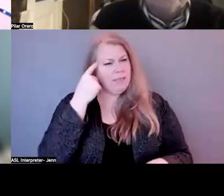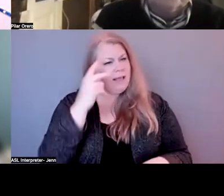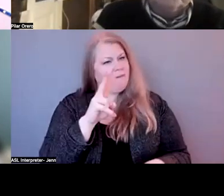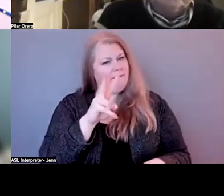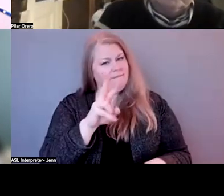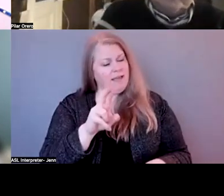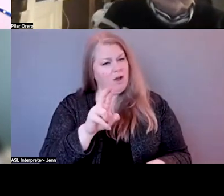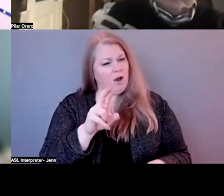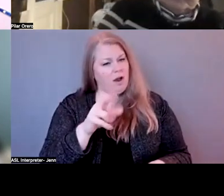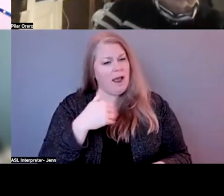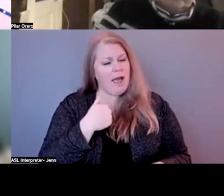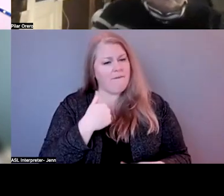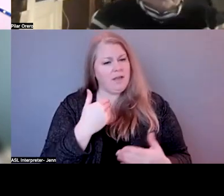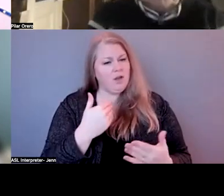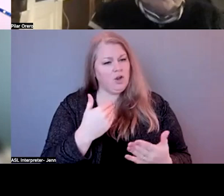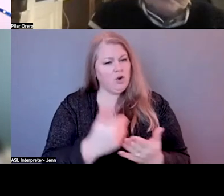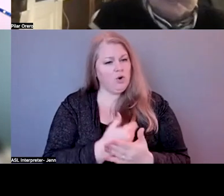neurodivergent individuals -- sorry.